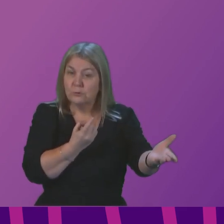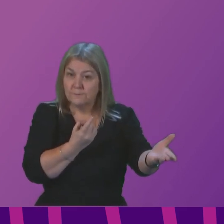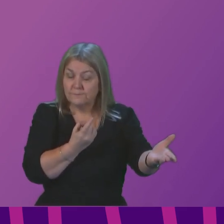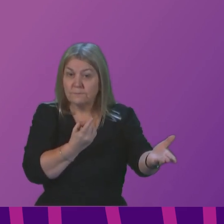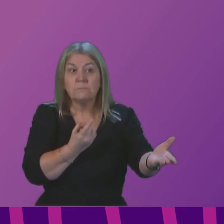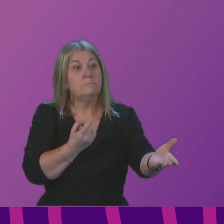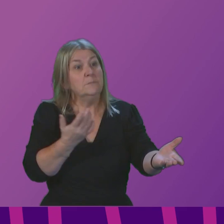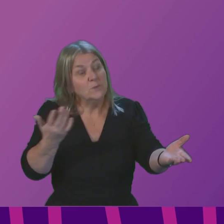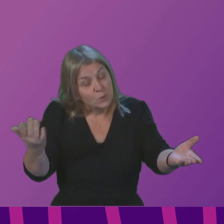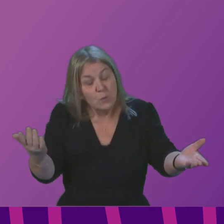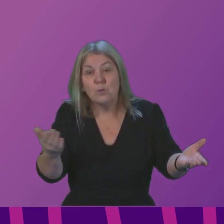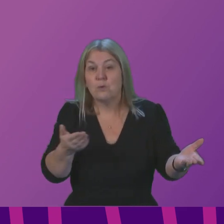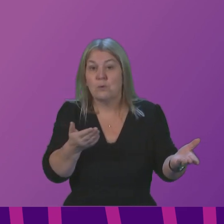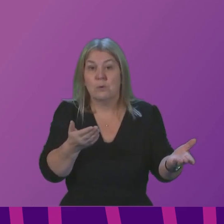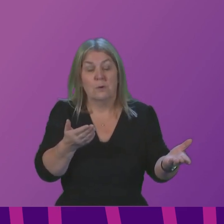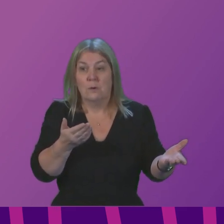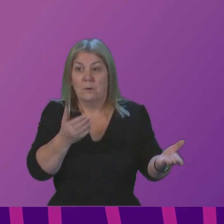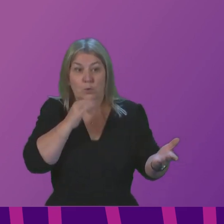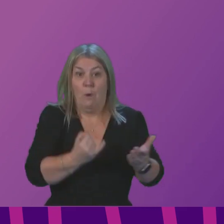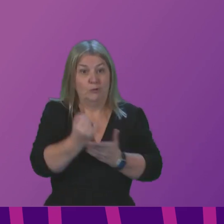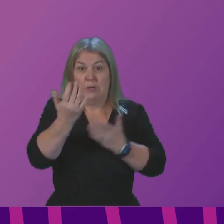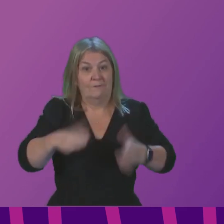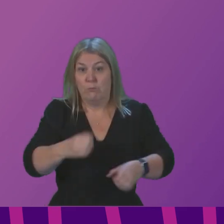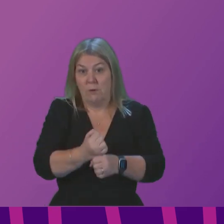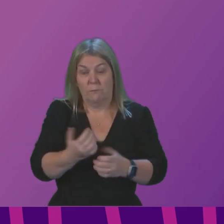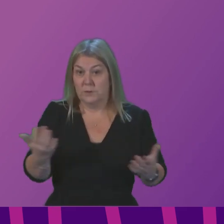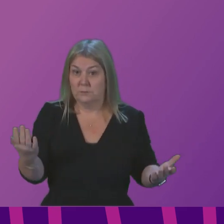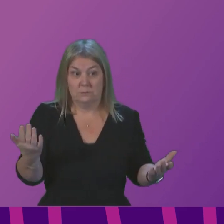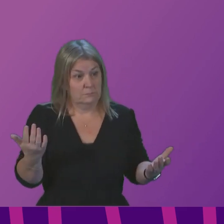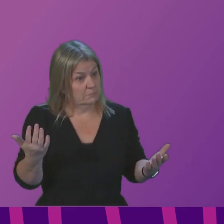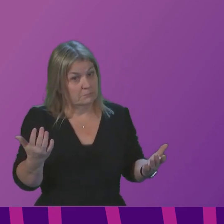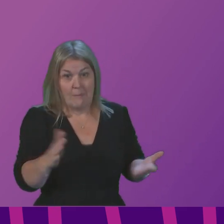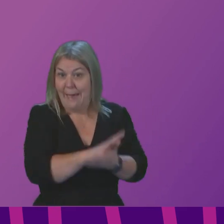there is no objection on the part of the Government to the public inquiry looking into any of